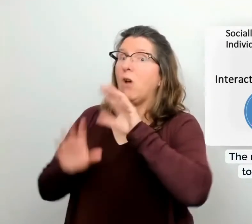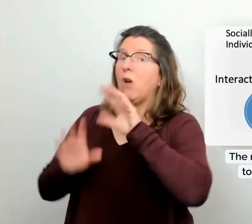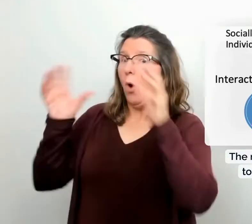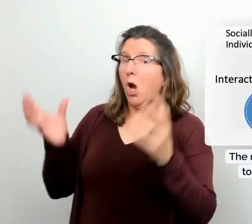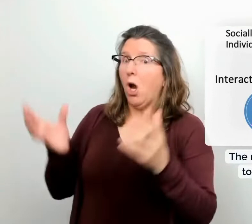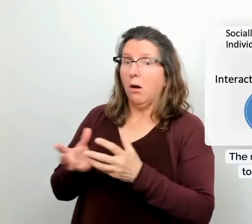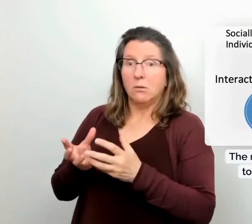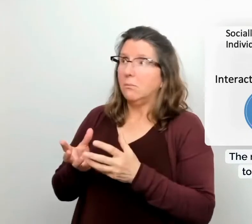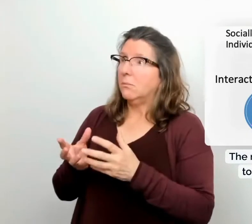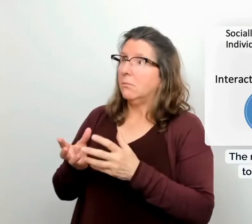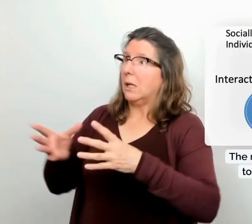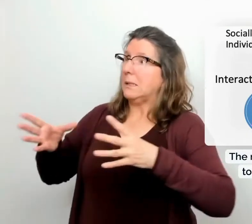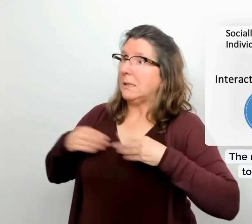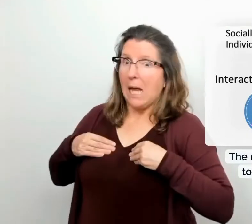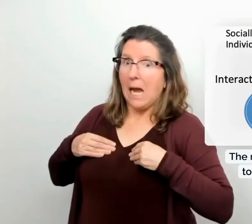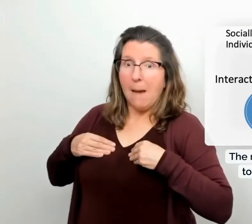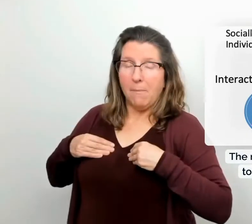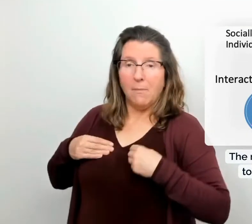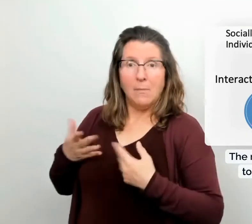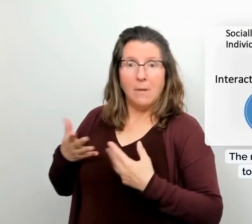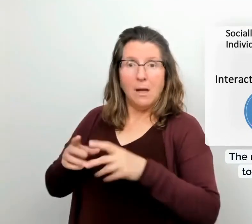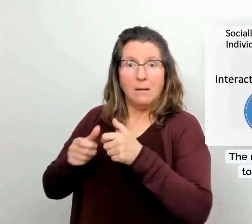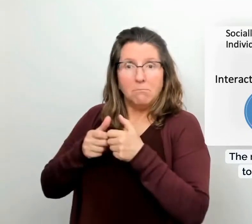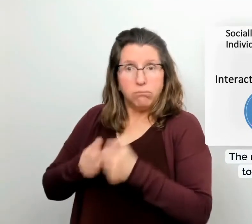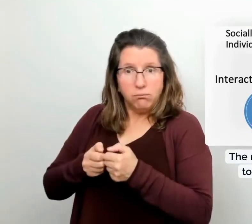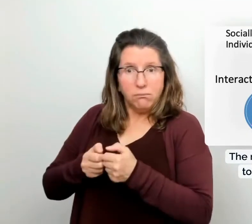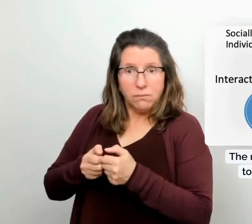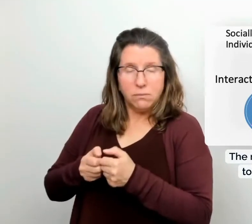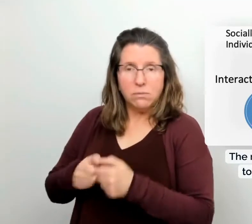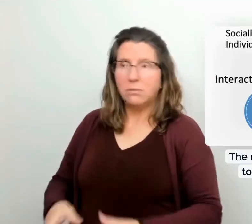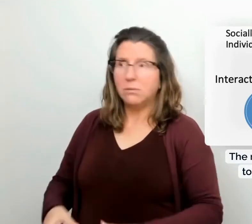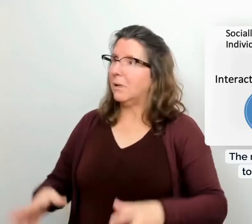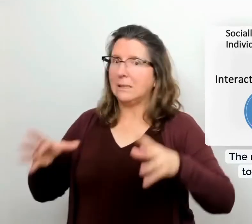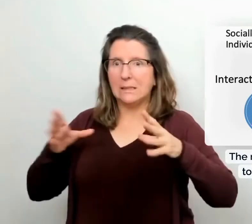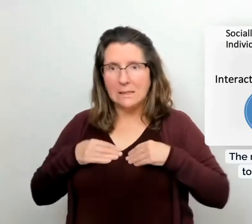In the real world it is totally acceptable to communicate and access information